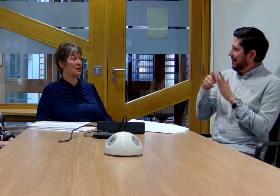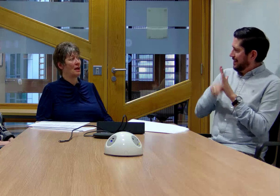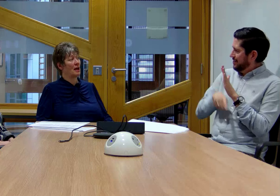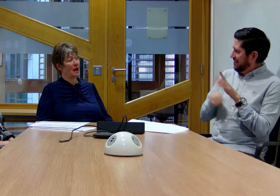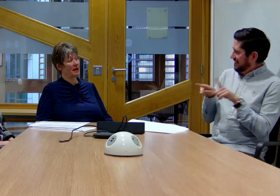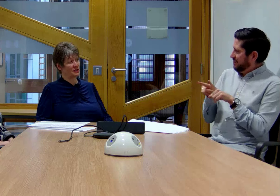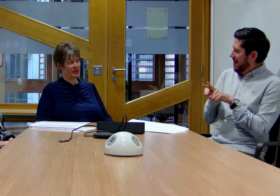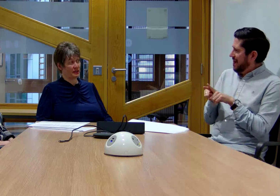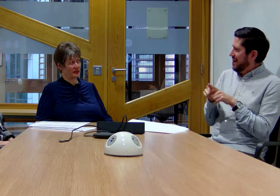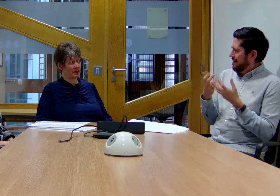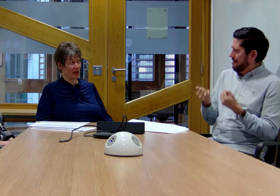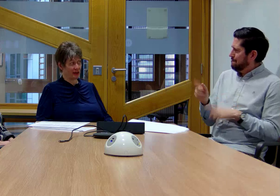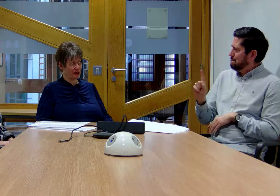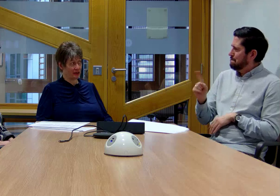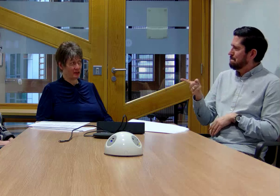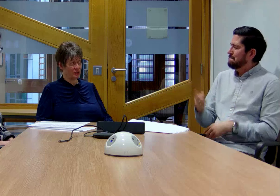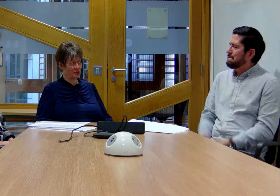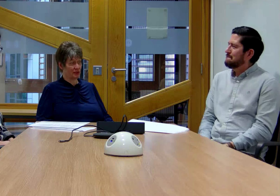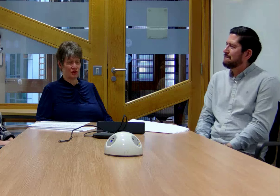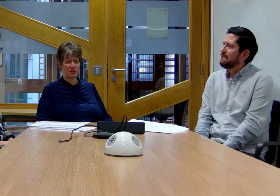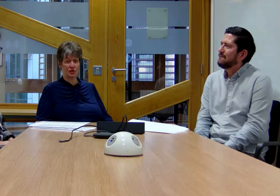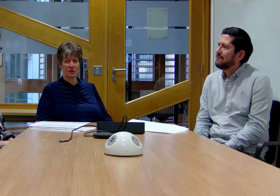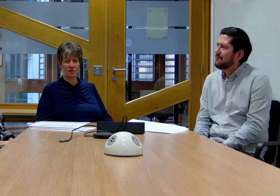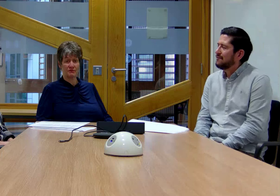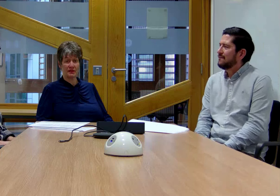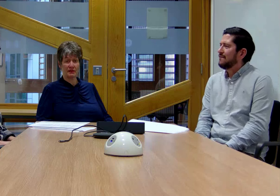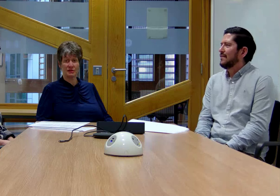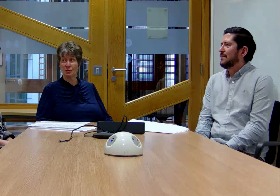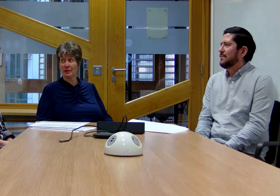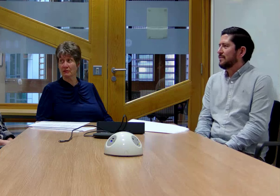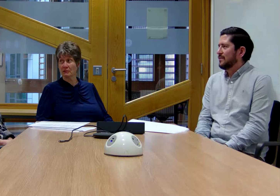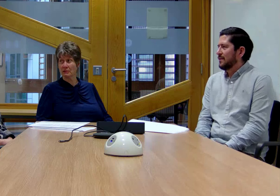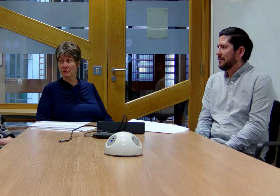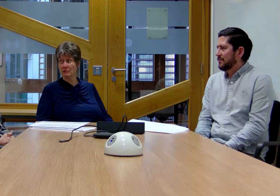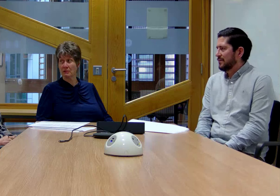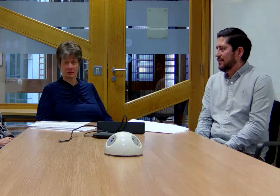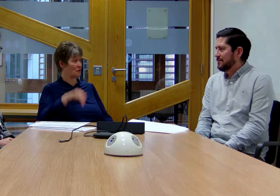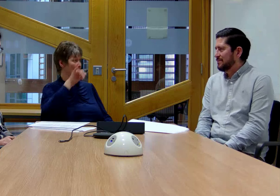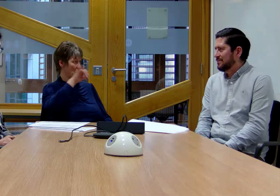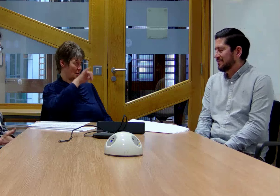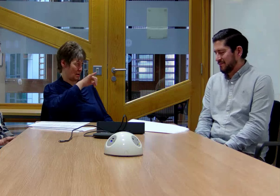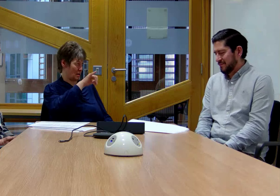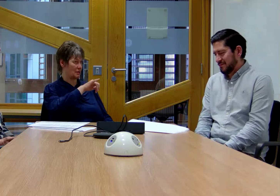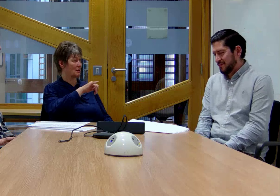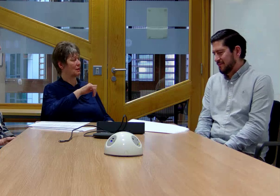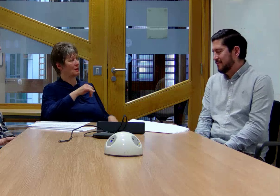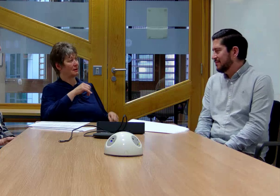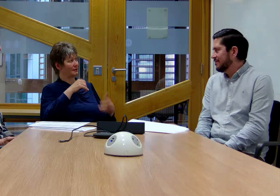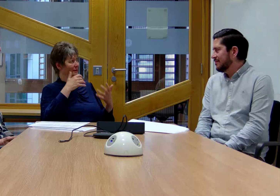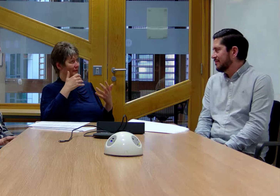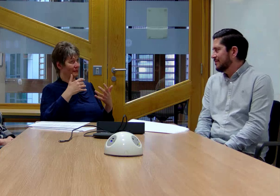UK wide legislation can. And I take it Gaelic has legislation underpinning it as well?